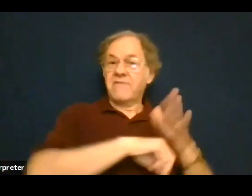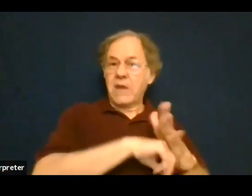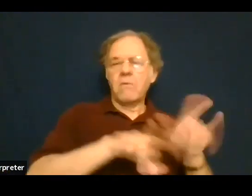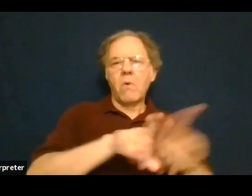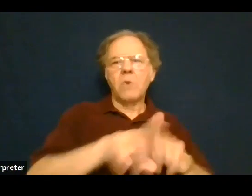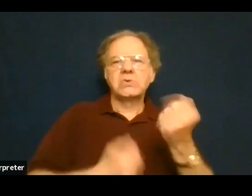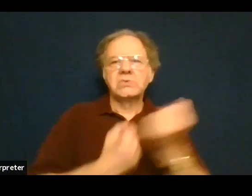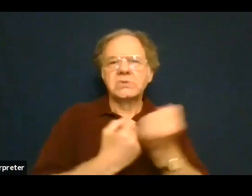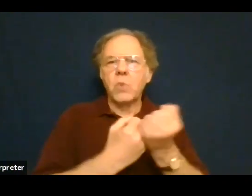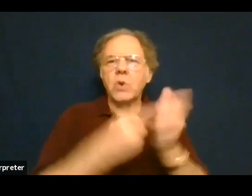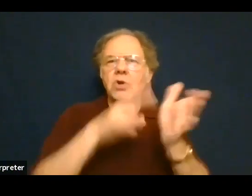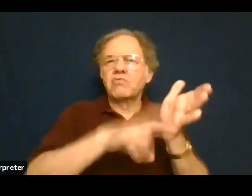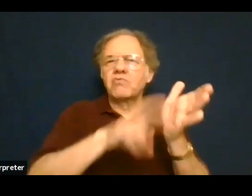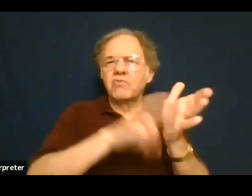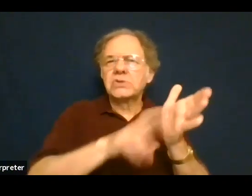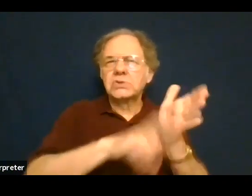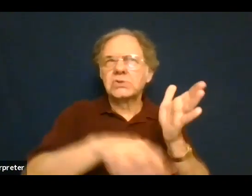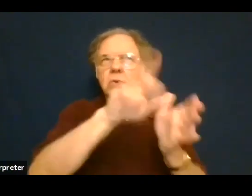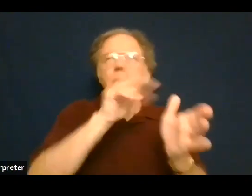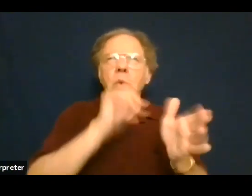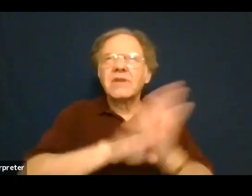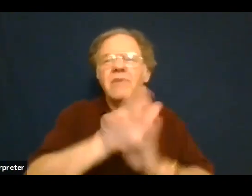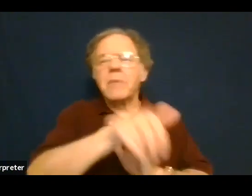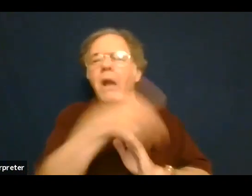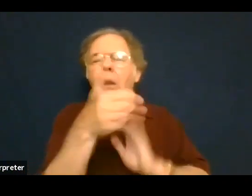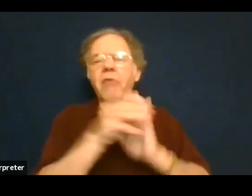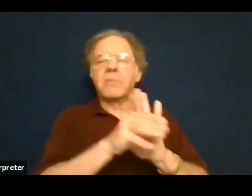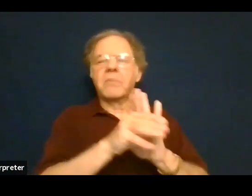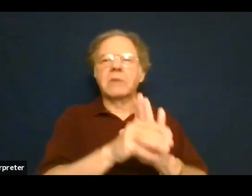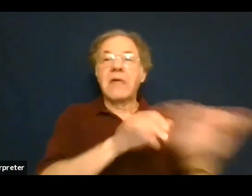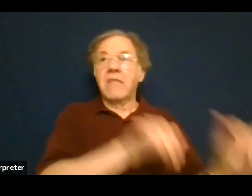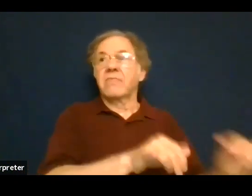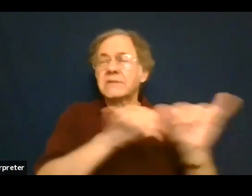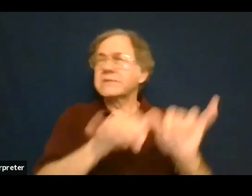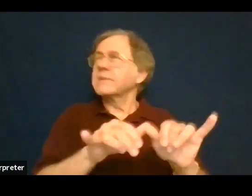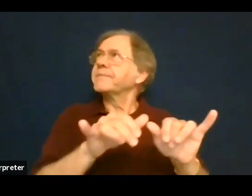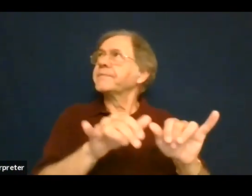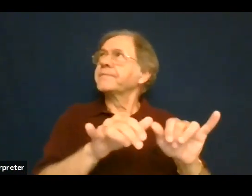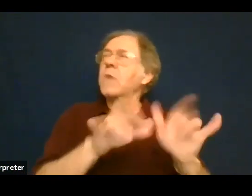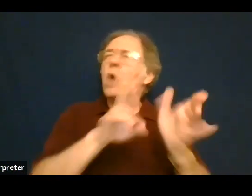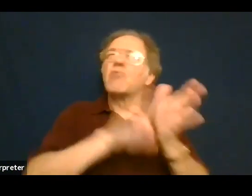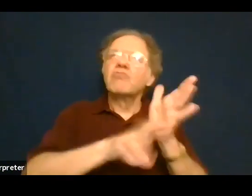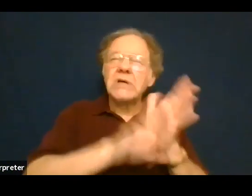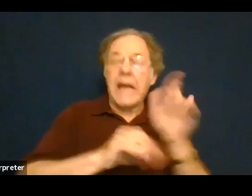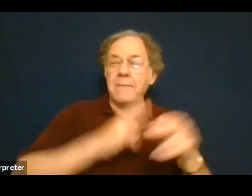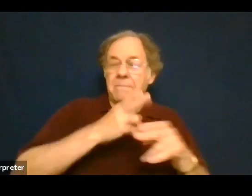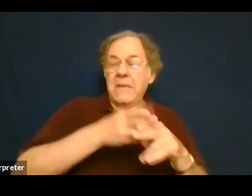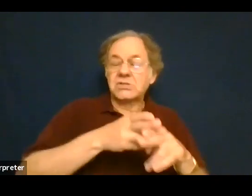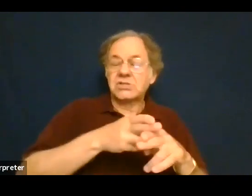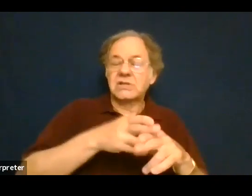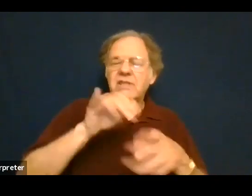are developing other models. So the same model researchers that I mentioned before, Jackie Duncan and Joe Carroll, are also